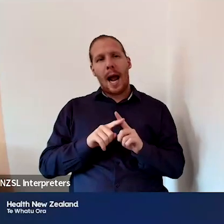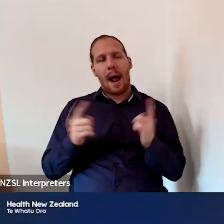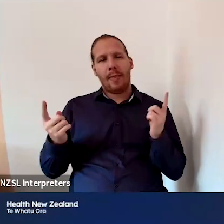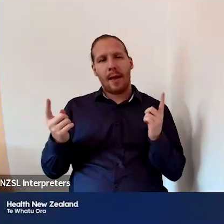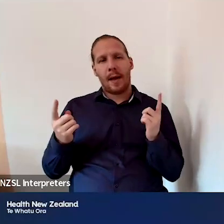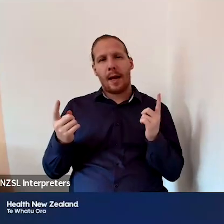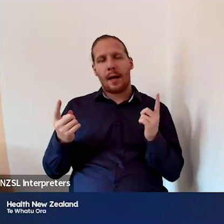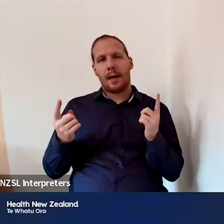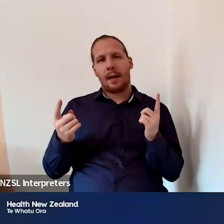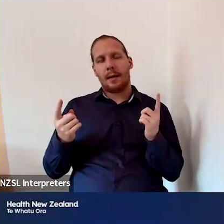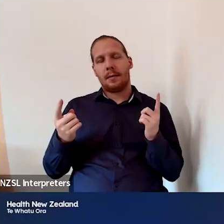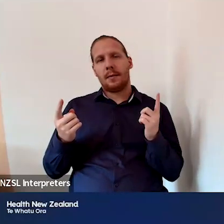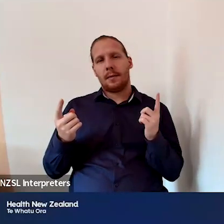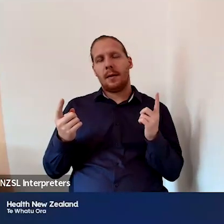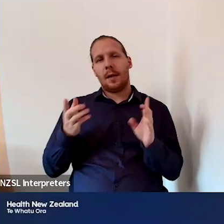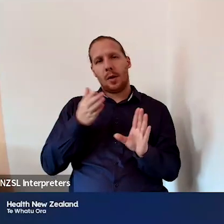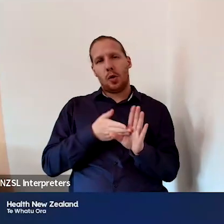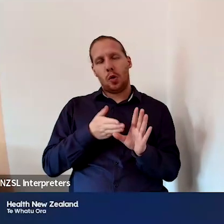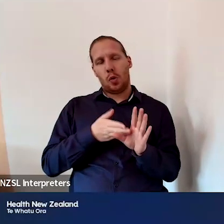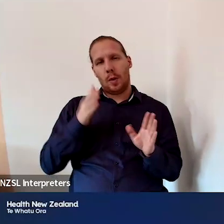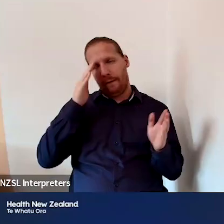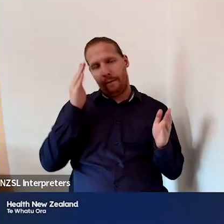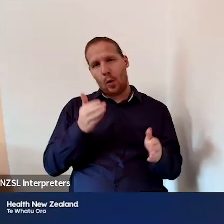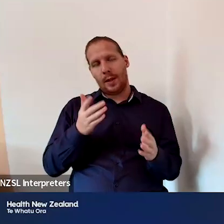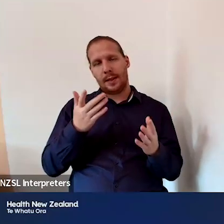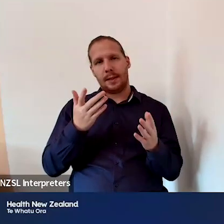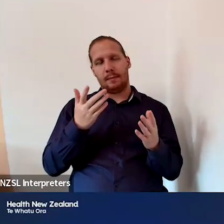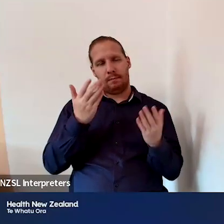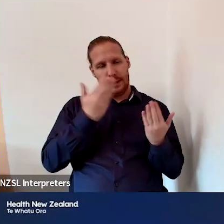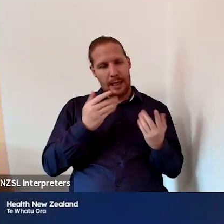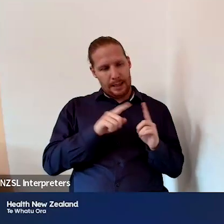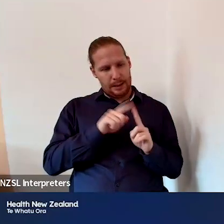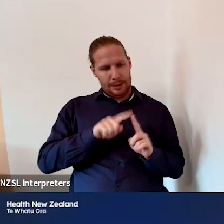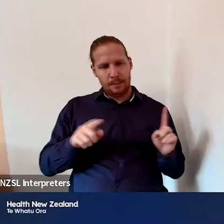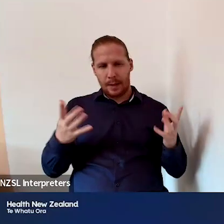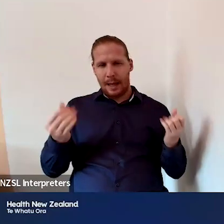wellbeing, health and well-being studies connect and what does it mean